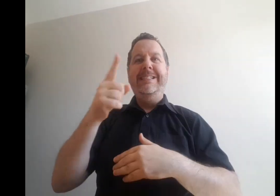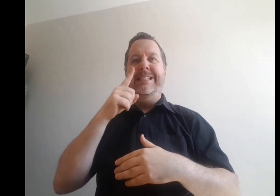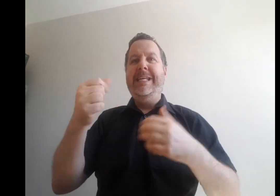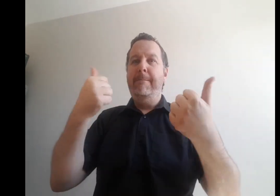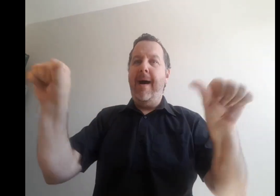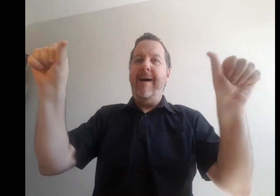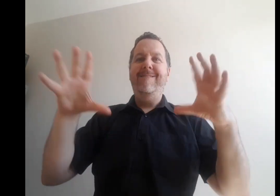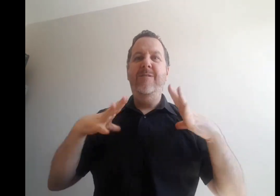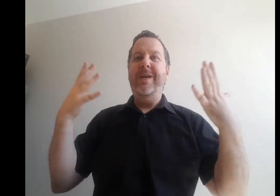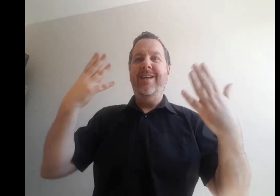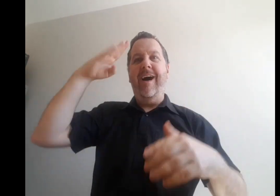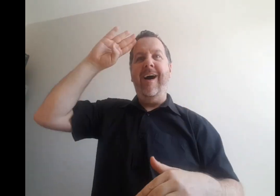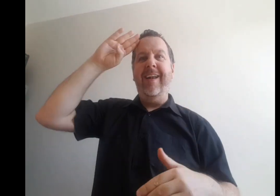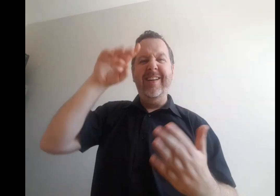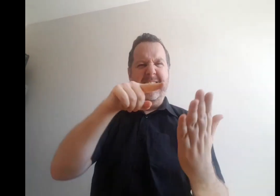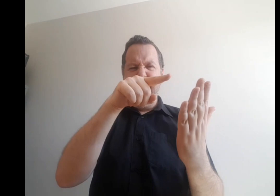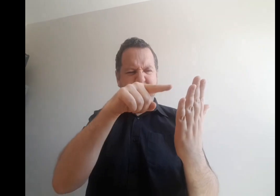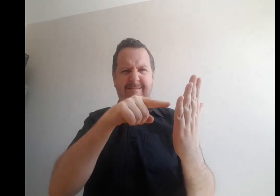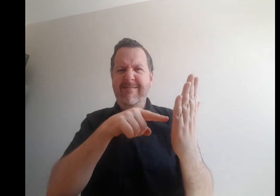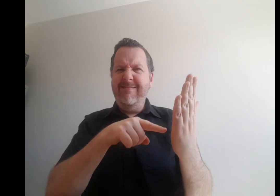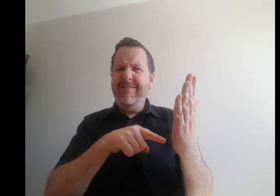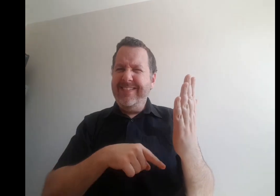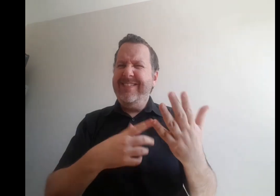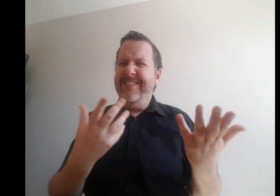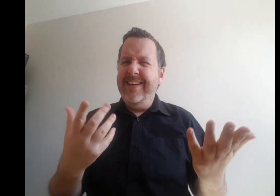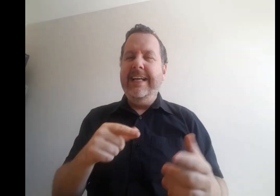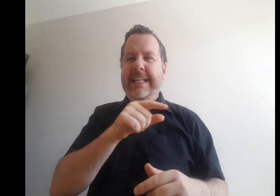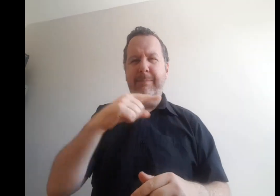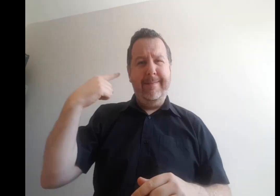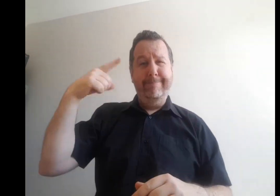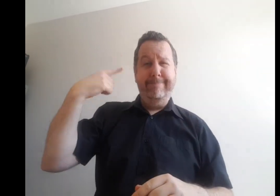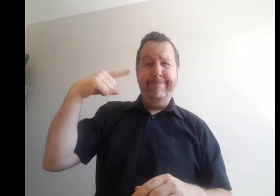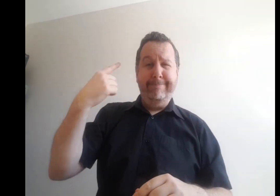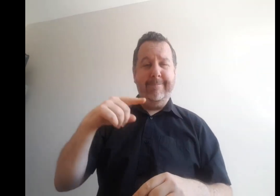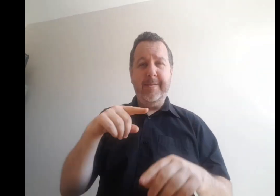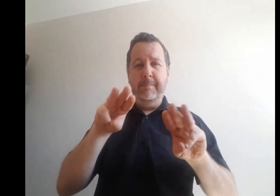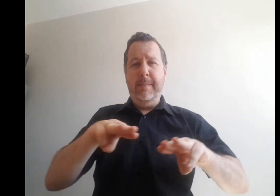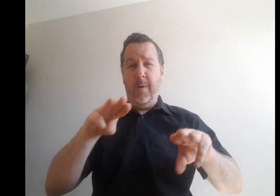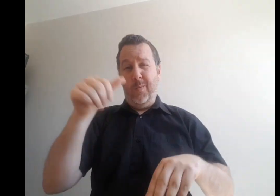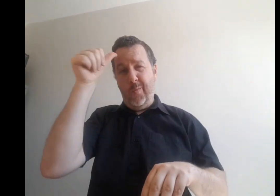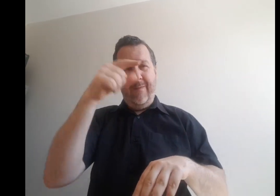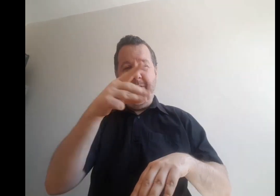all these little asides. He was a bit of an eccentric character, very well-known in the town.